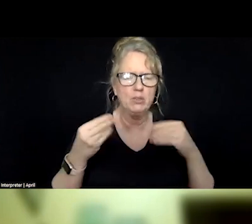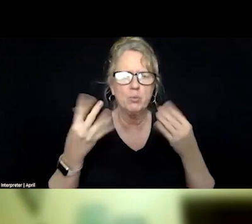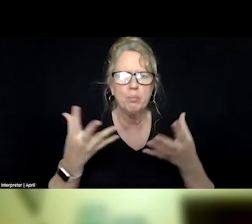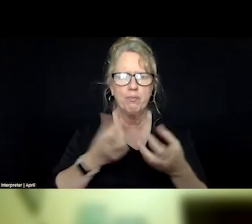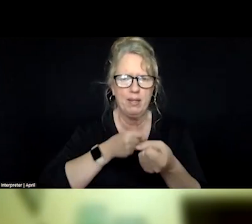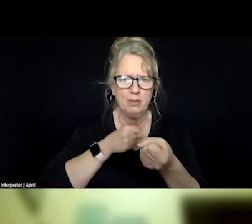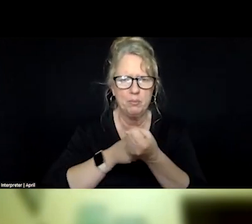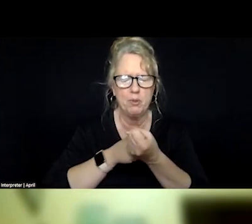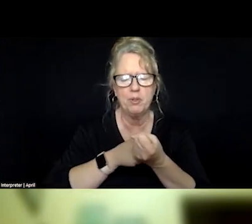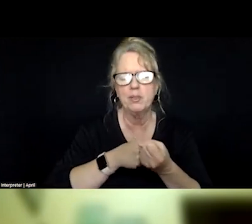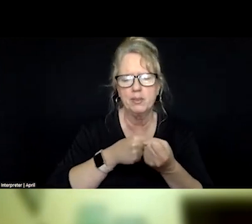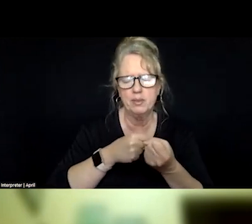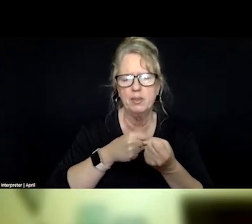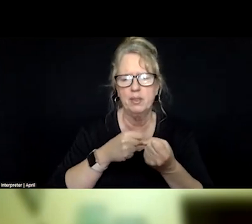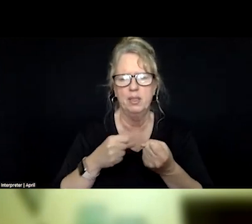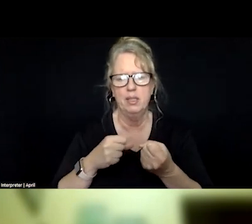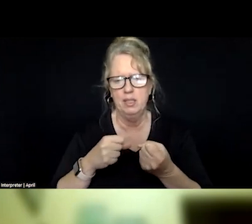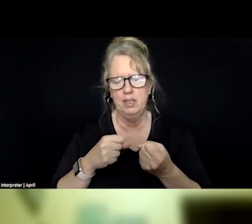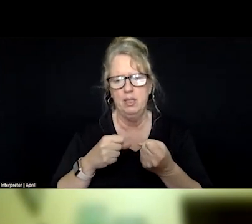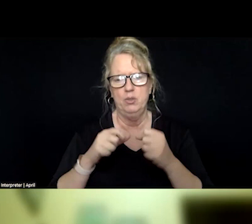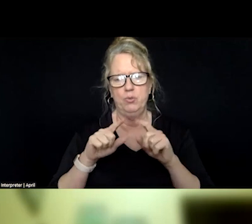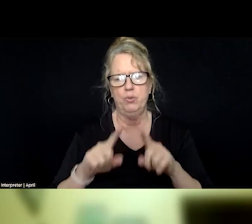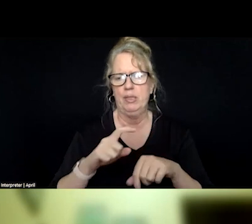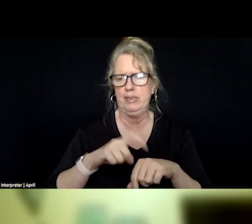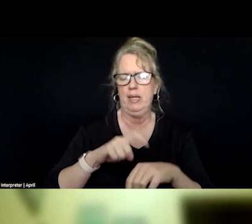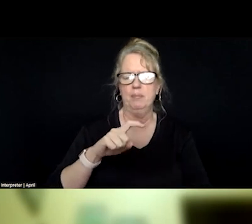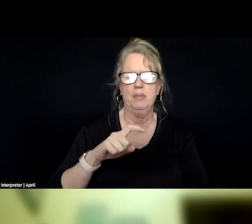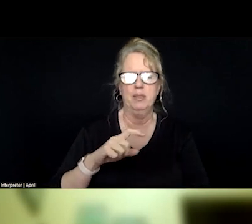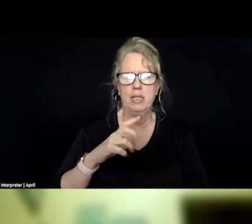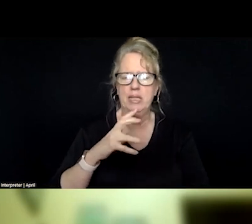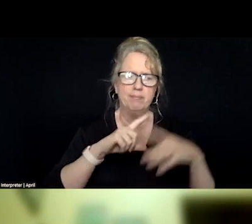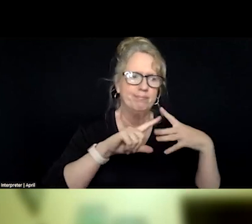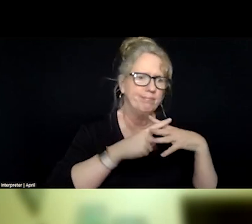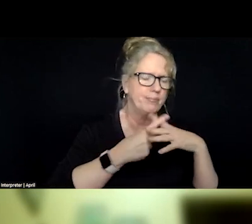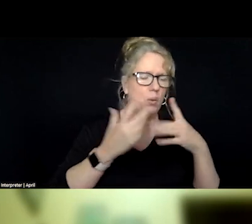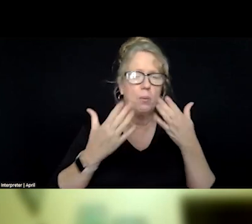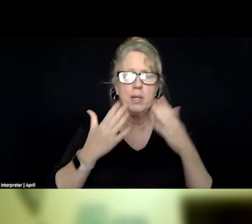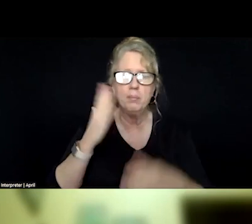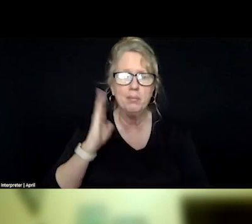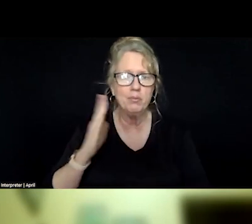SUPPORT WHERE, OFTEN TIMES, THERE WAS LITTLE TO NO ACCESS TO